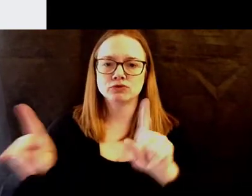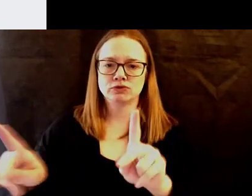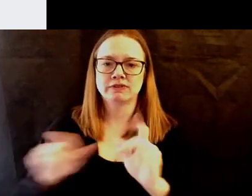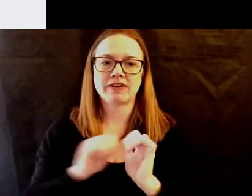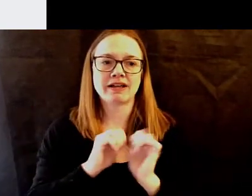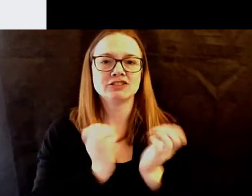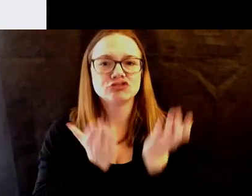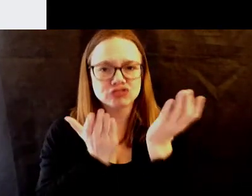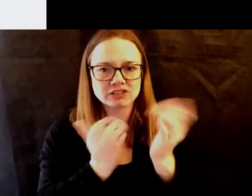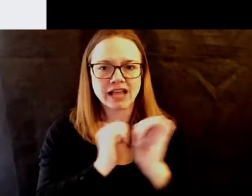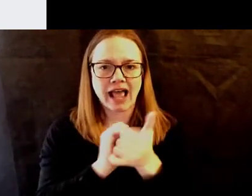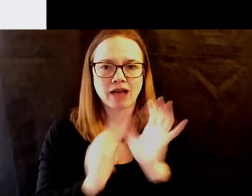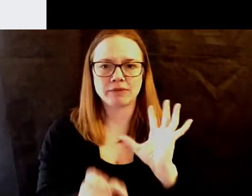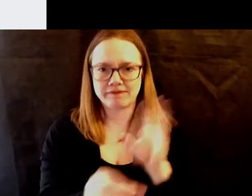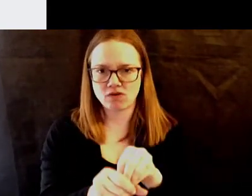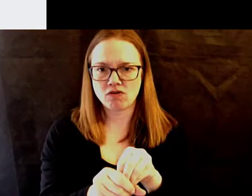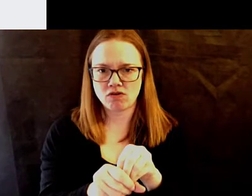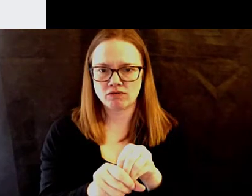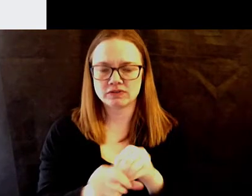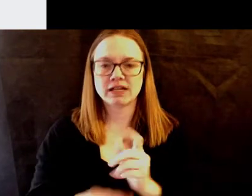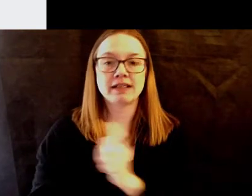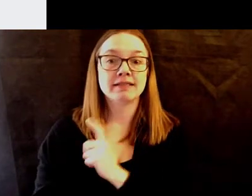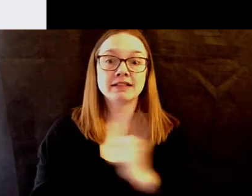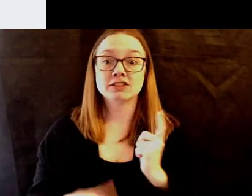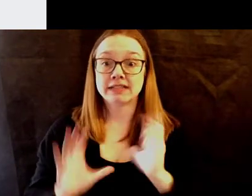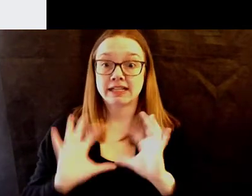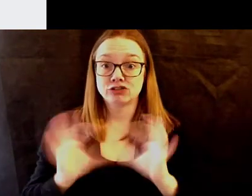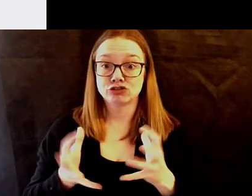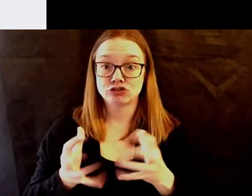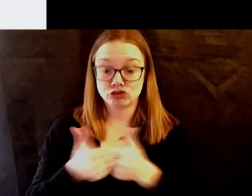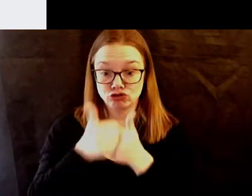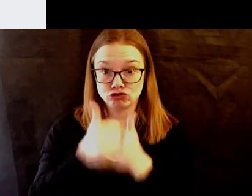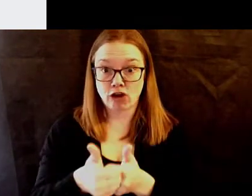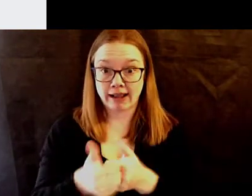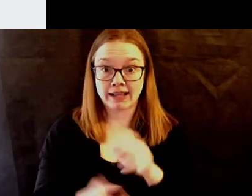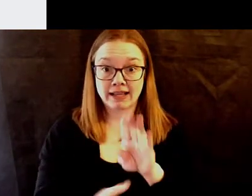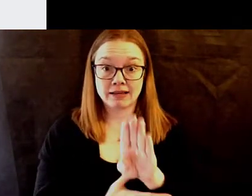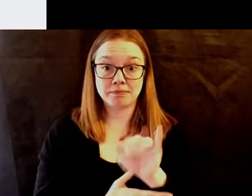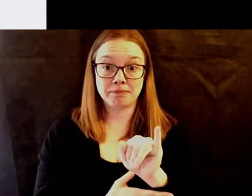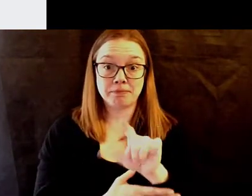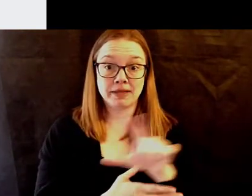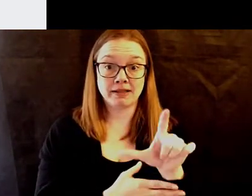So, with the legislature tracking bills, is a great way to stay involved and really prioritizing